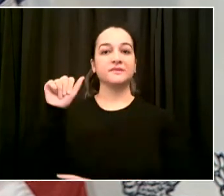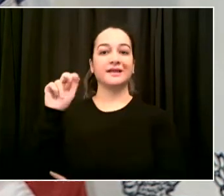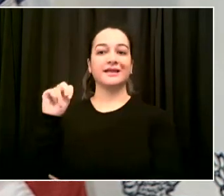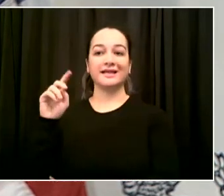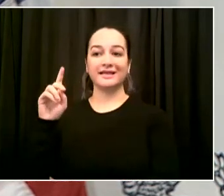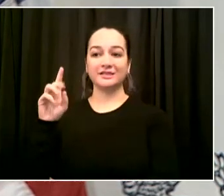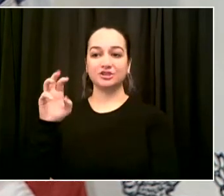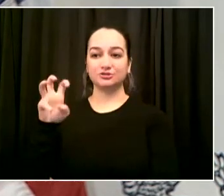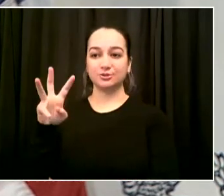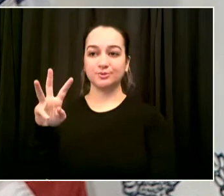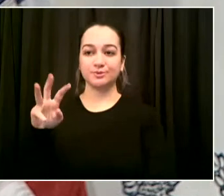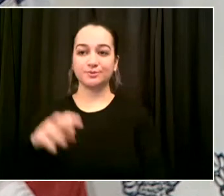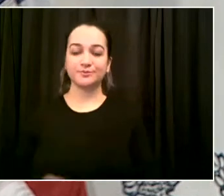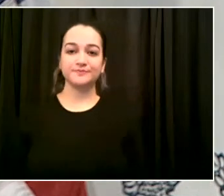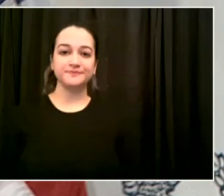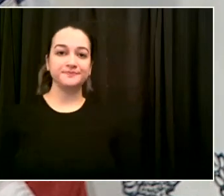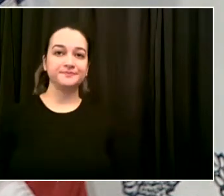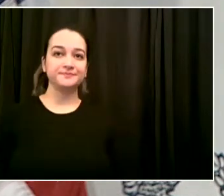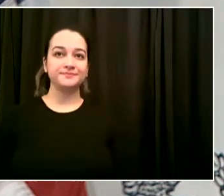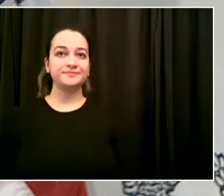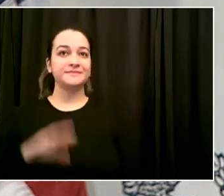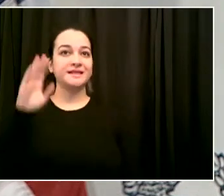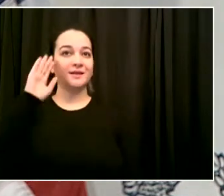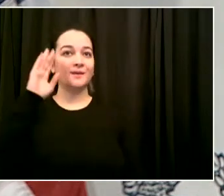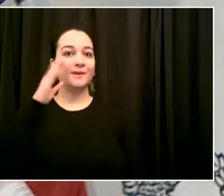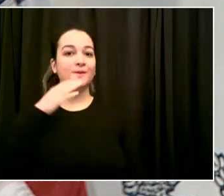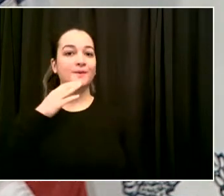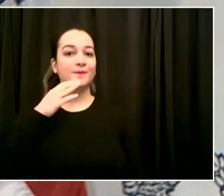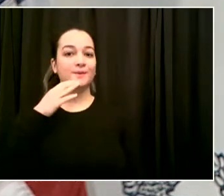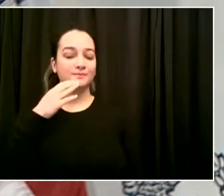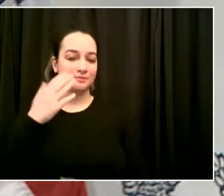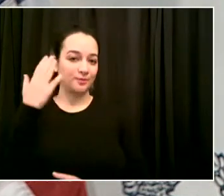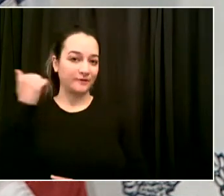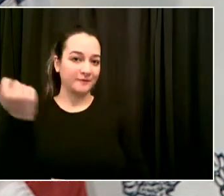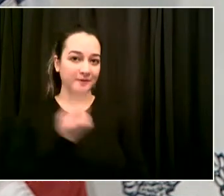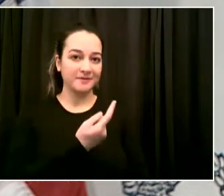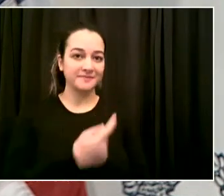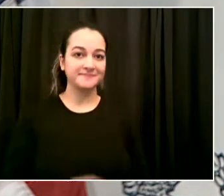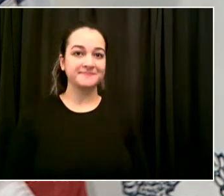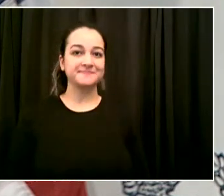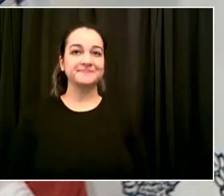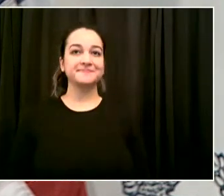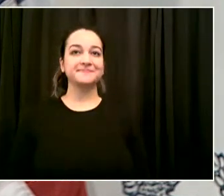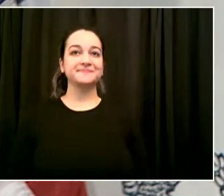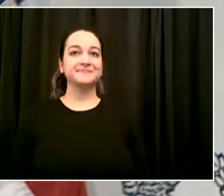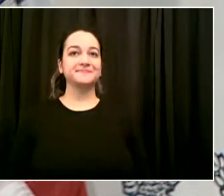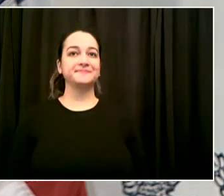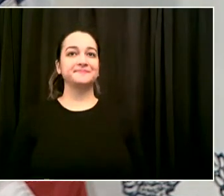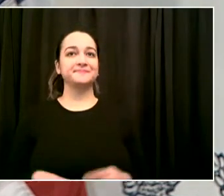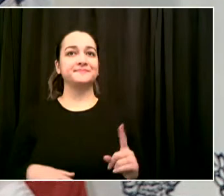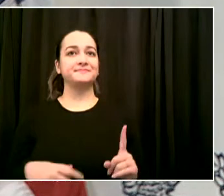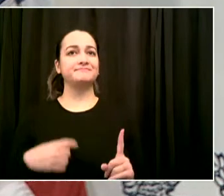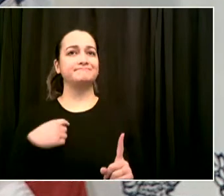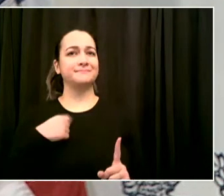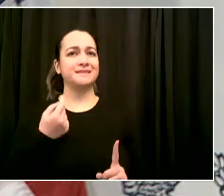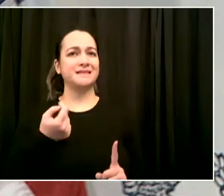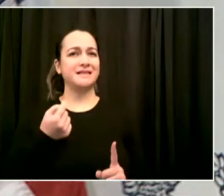ANDREW WNBC.